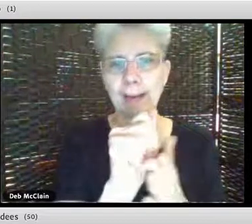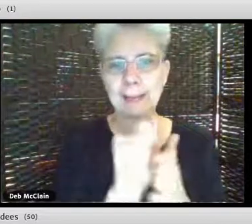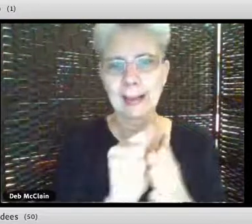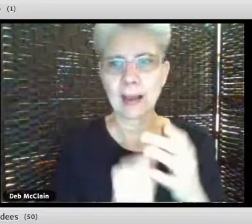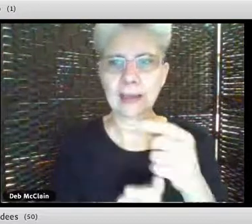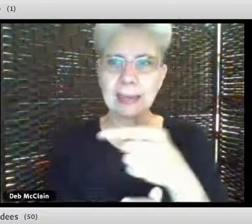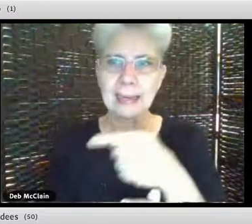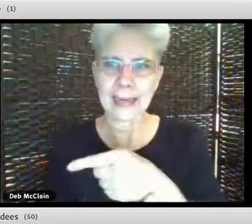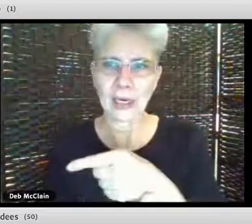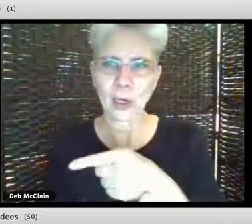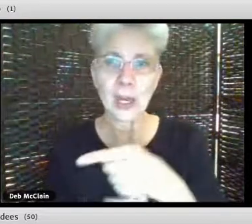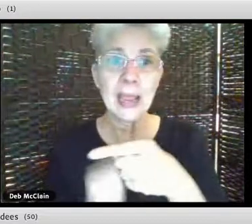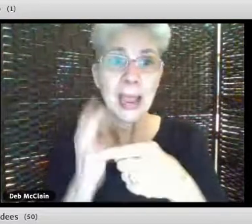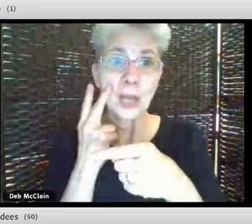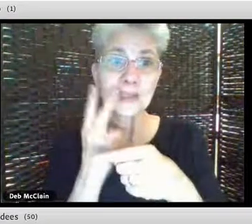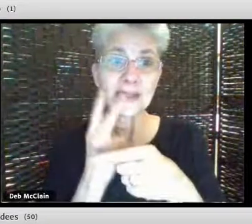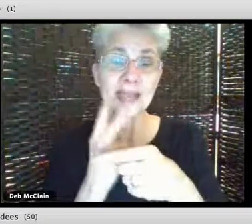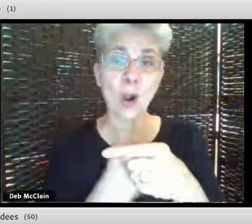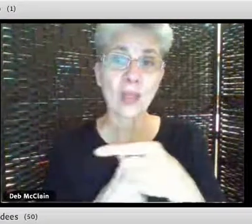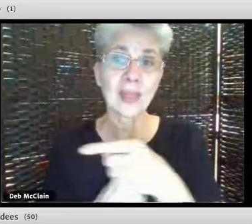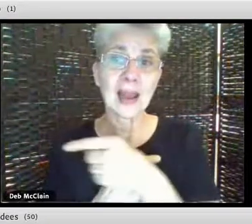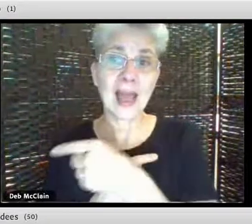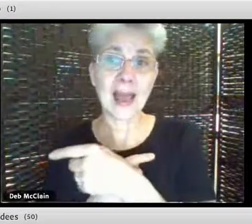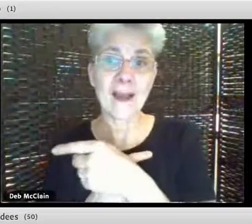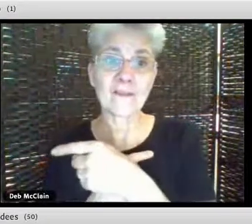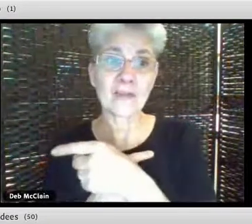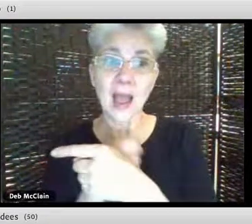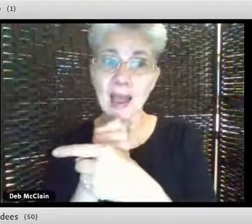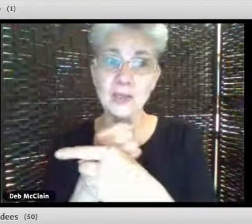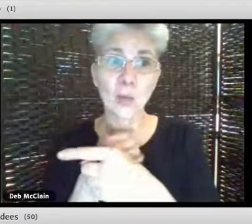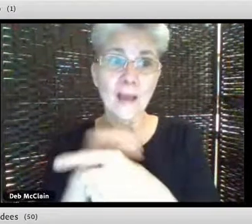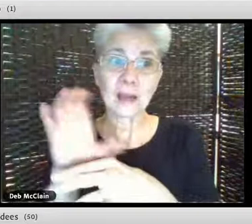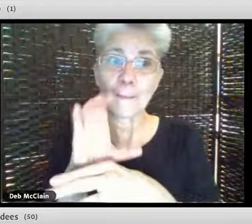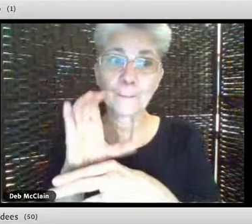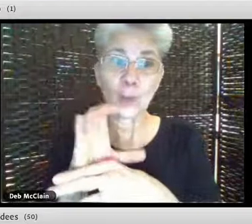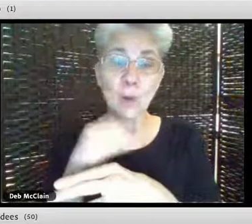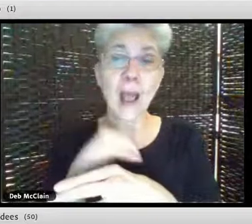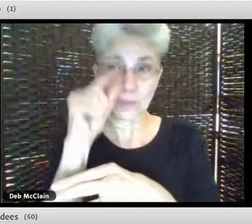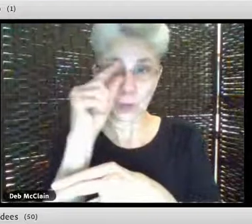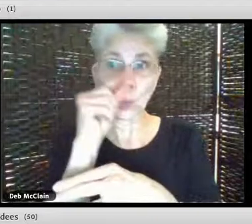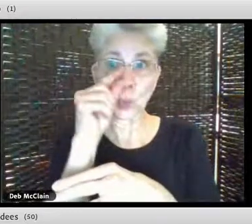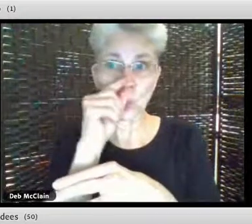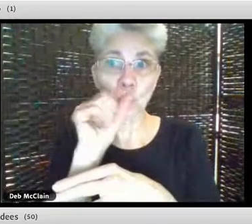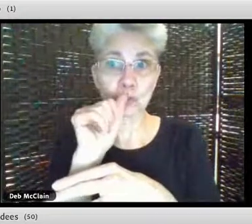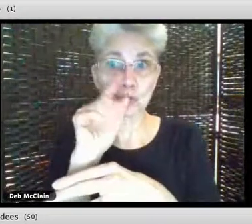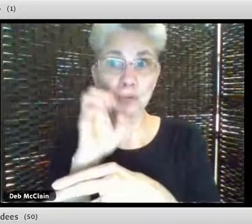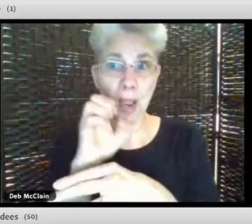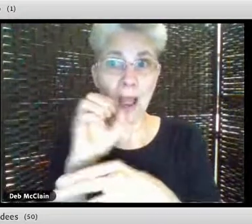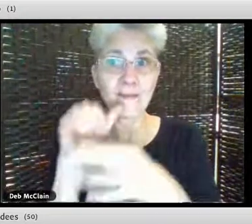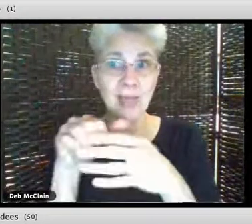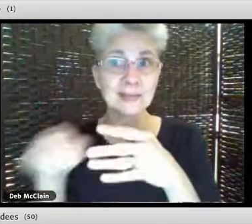and you'll see over here on the left-hand side that I don't have a computer. I have Google Drive. This is what's in the cloud right now,